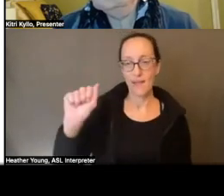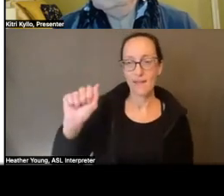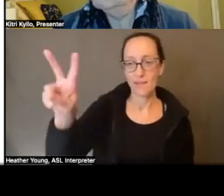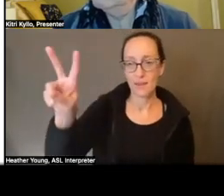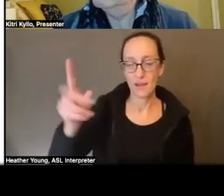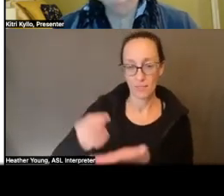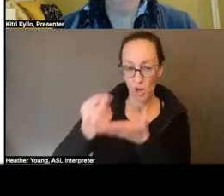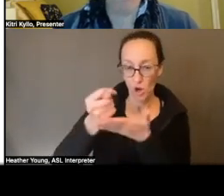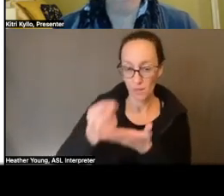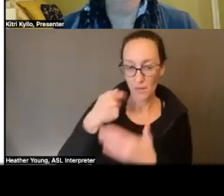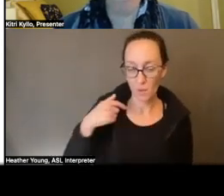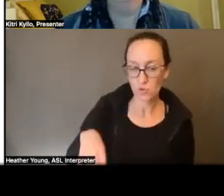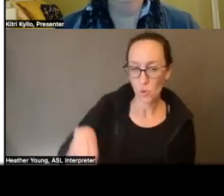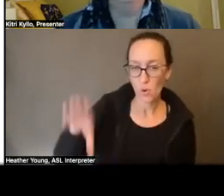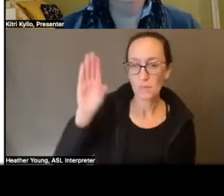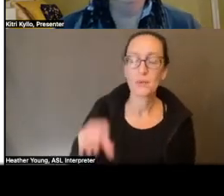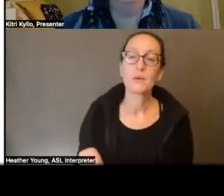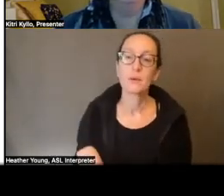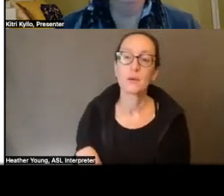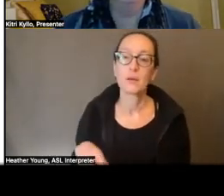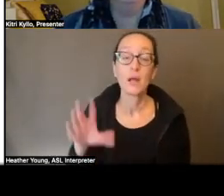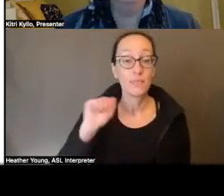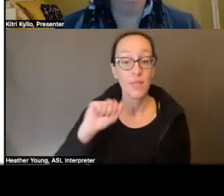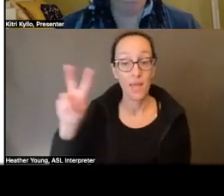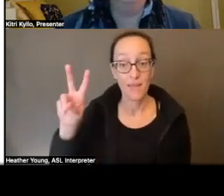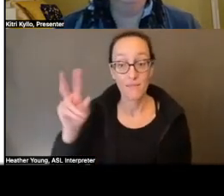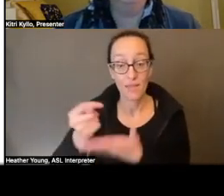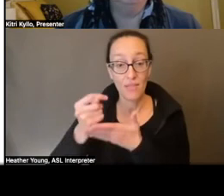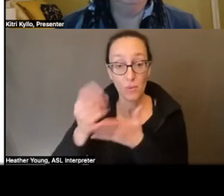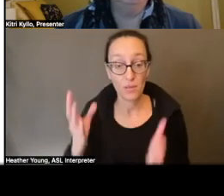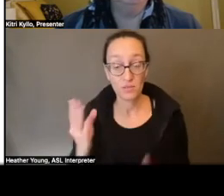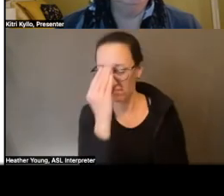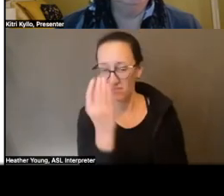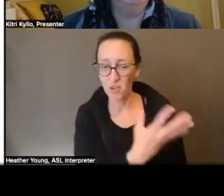and the AV therapist told my mother that I did not need cued speech.